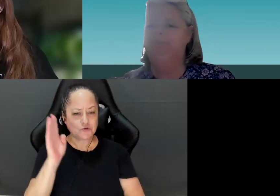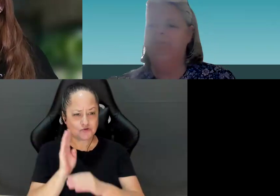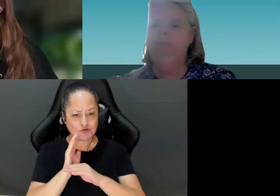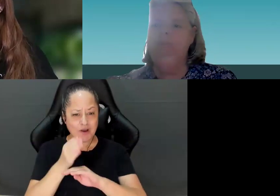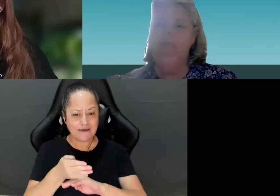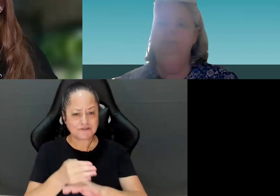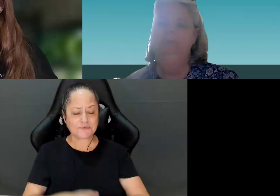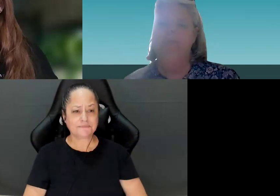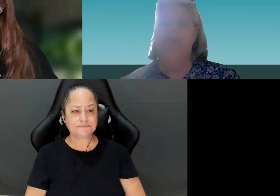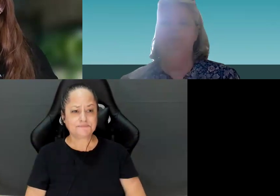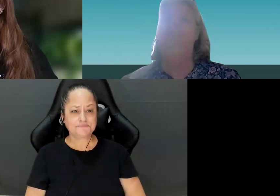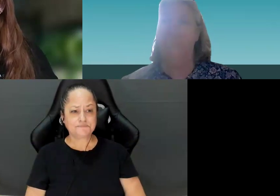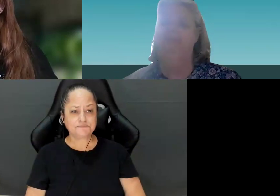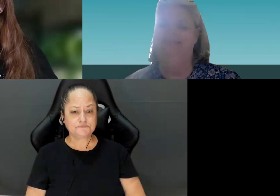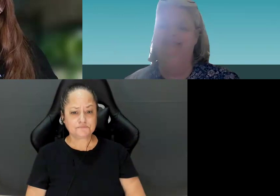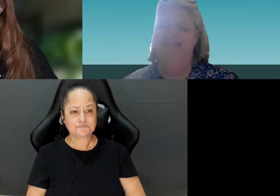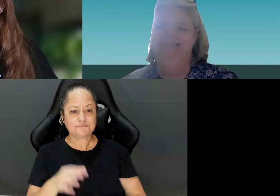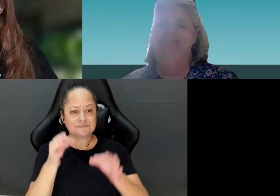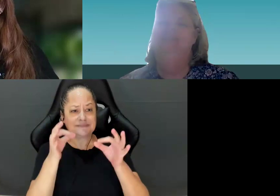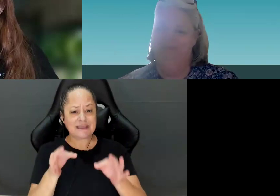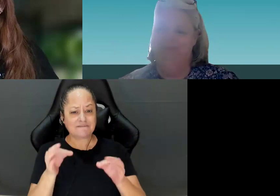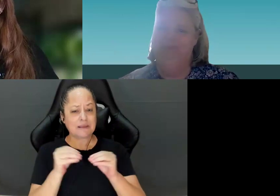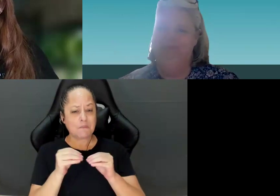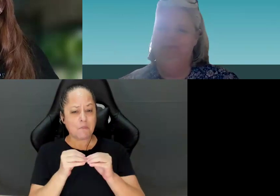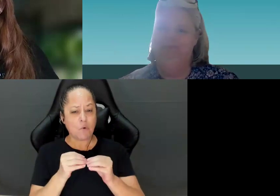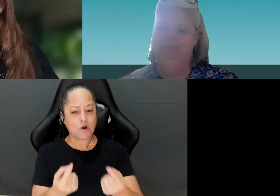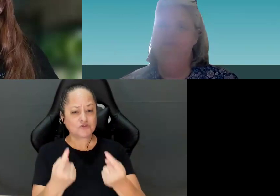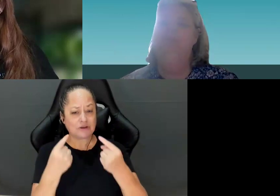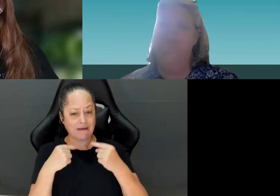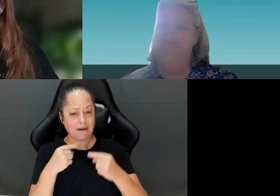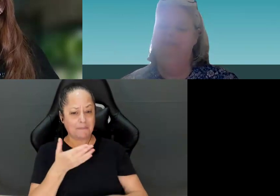There is more to come there.